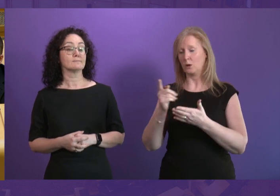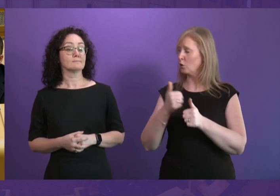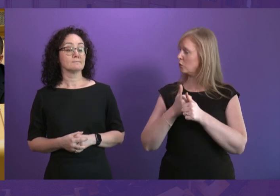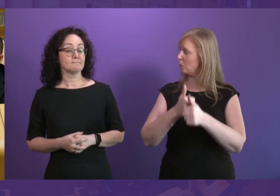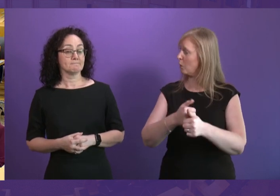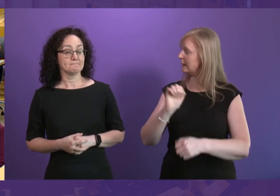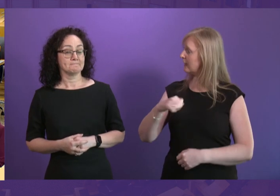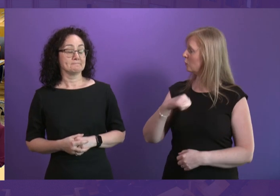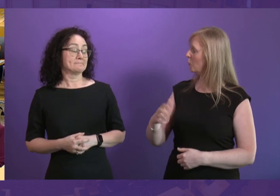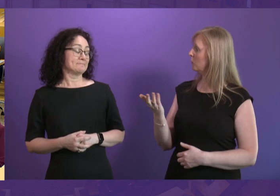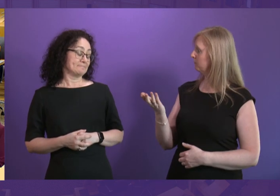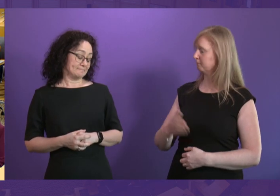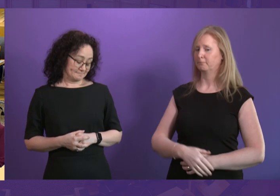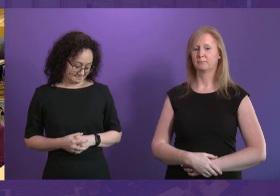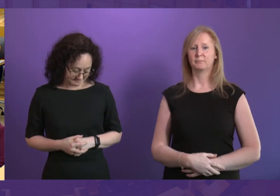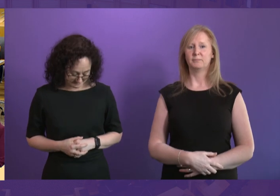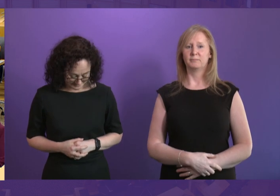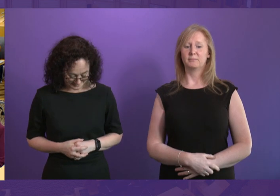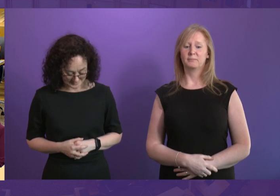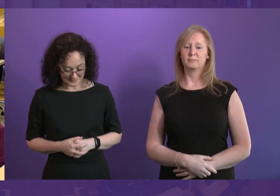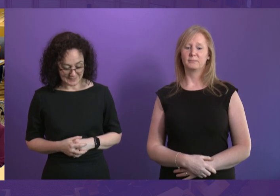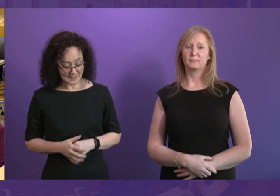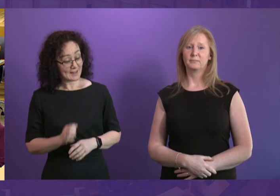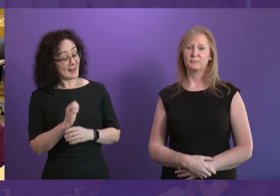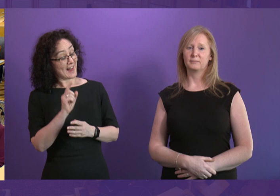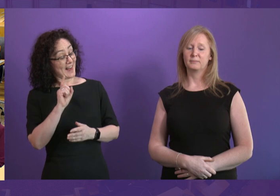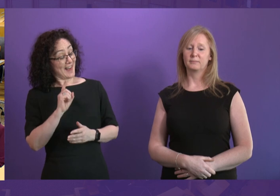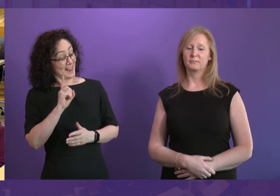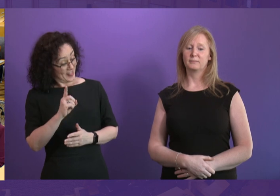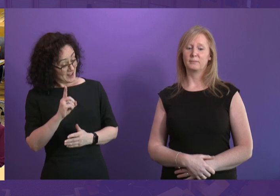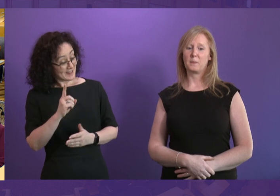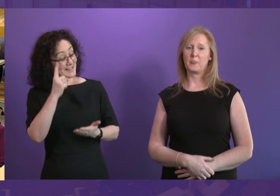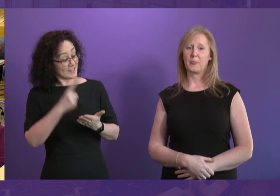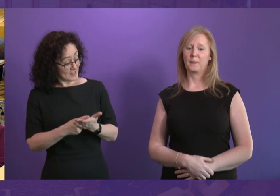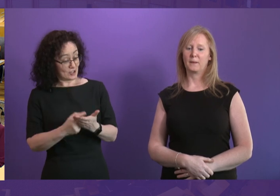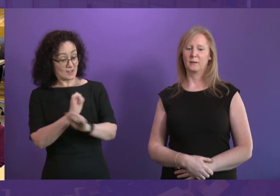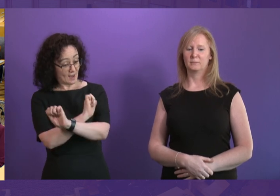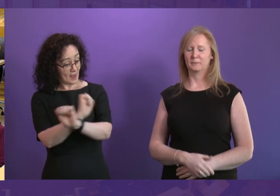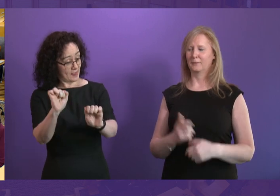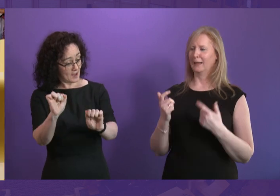The First Minister: It is up to local councils to do the assessment